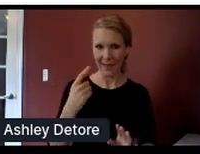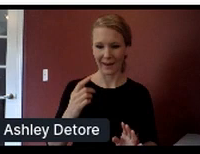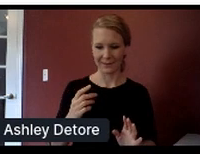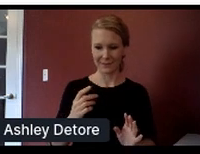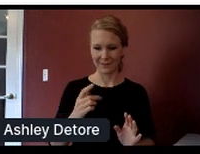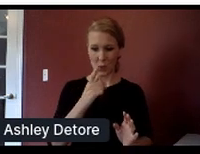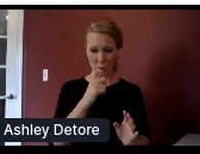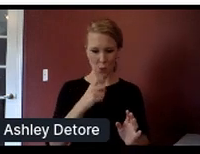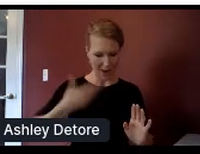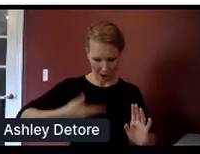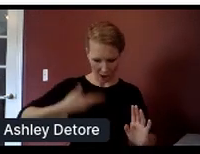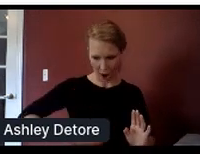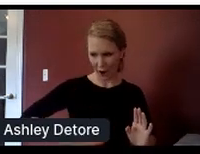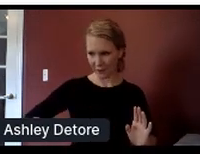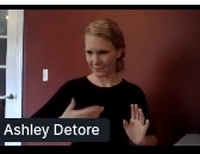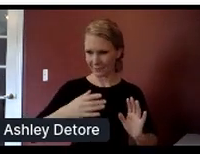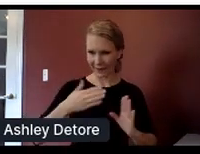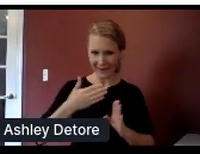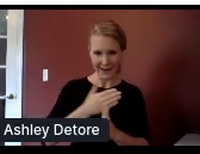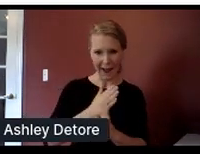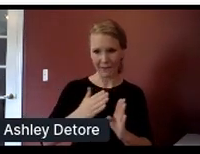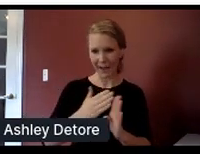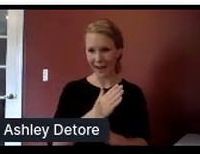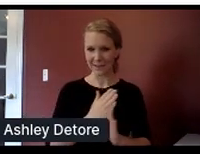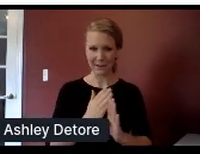It is important to know what those identities are